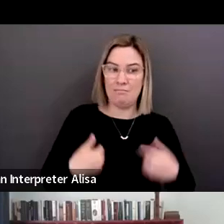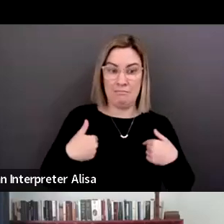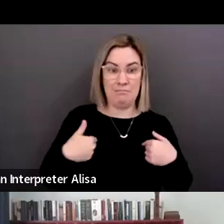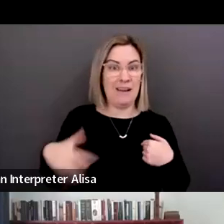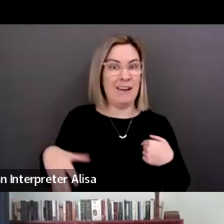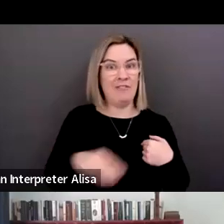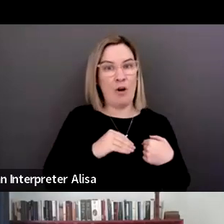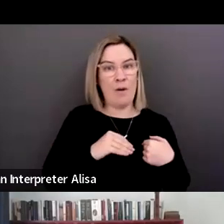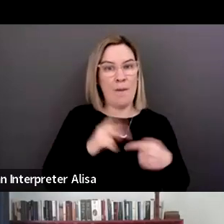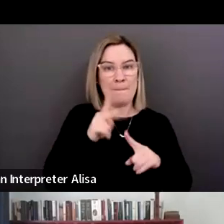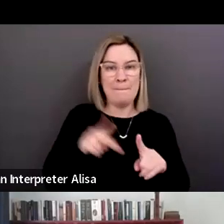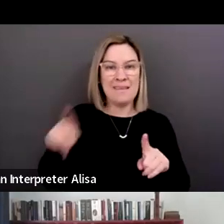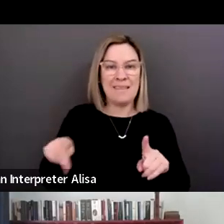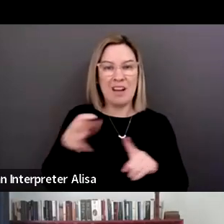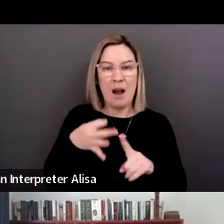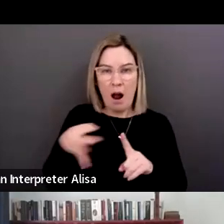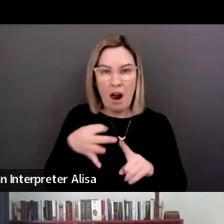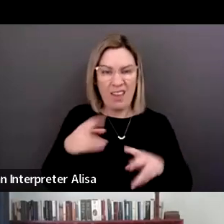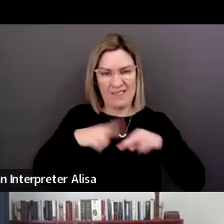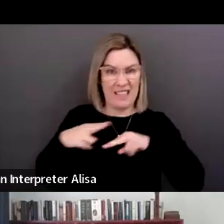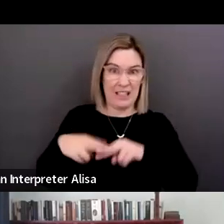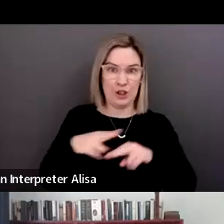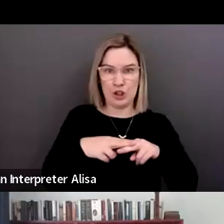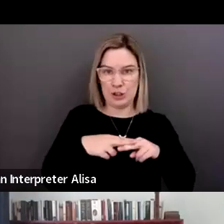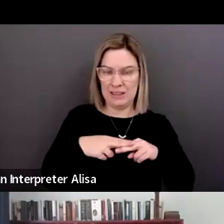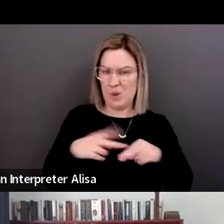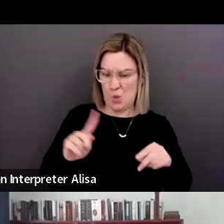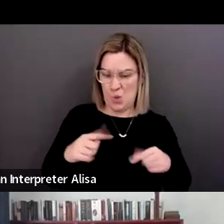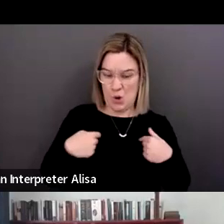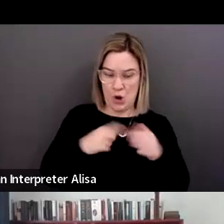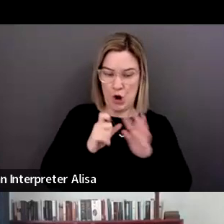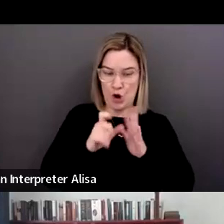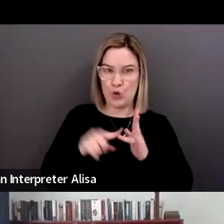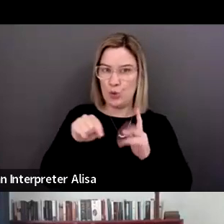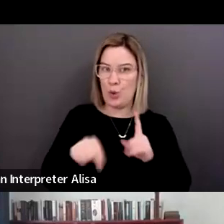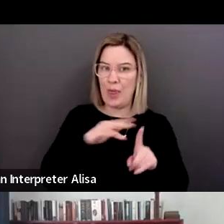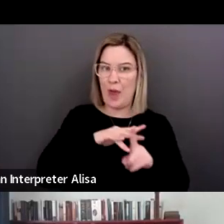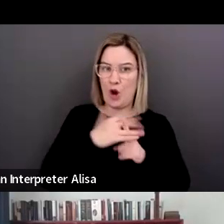both - I won't speak for Lana, but we are focused on climate change and its